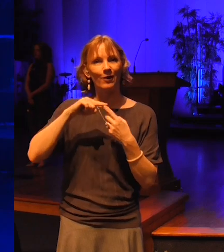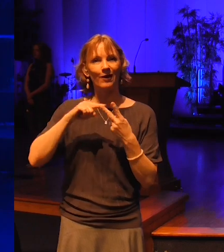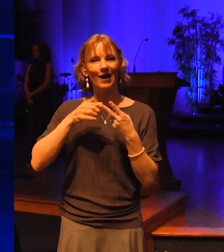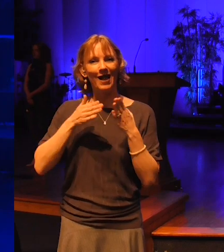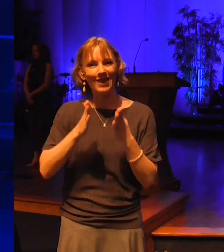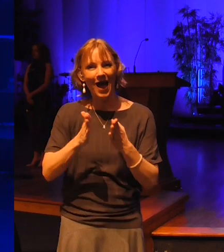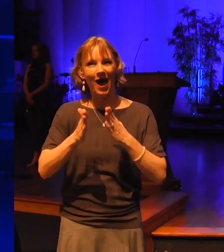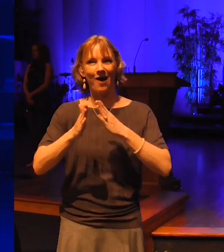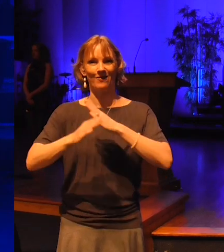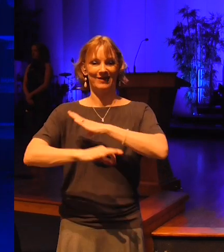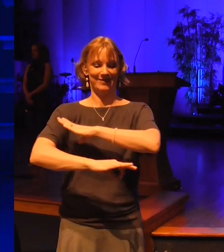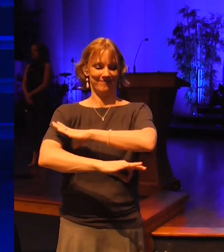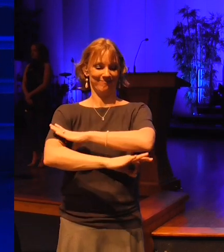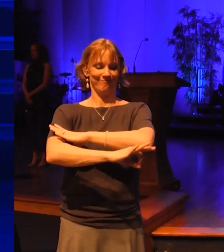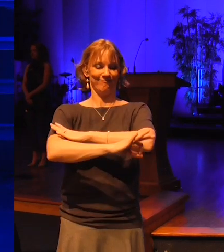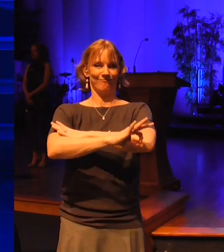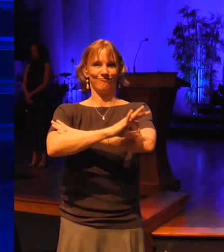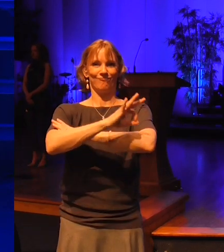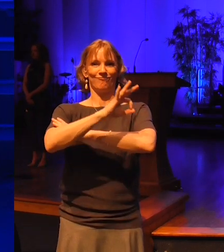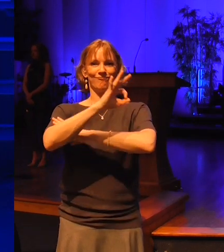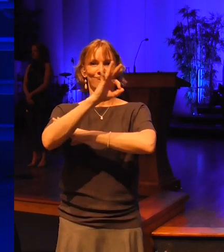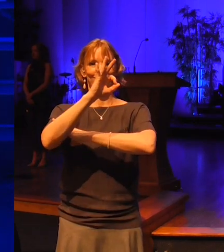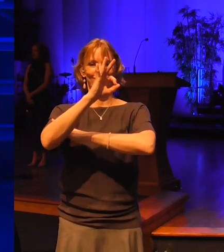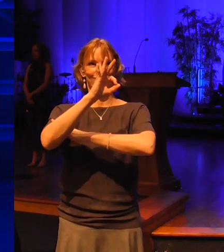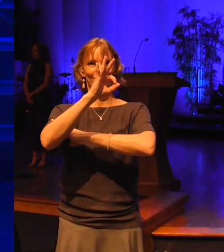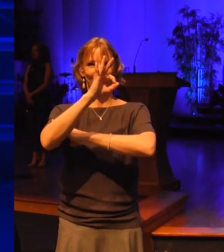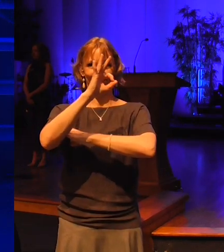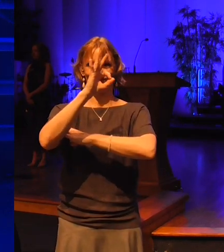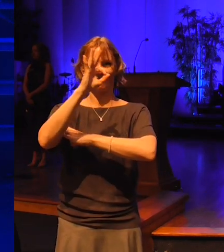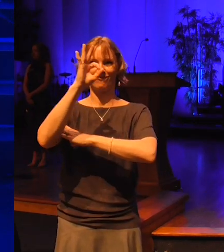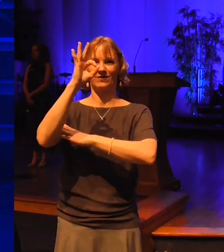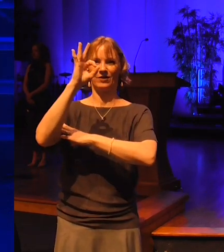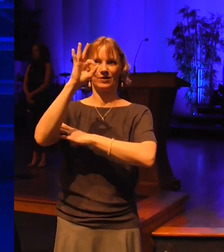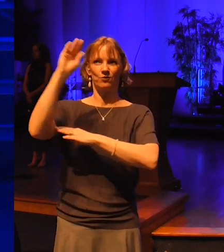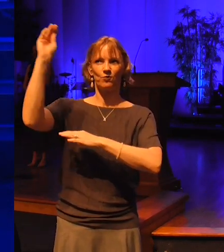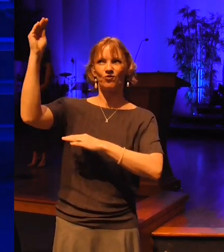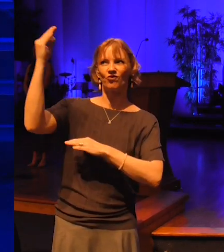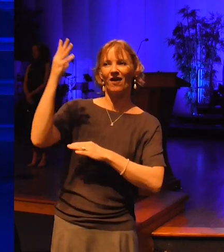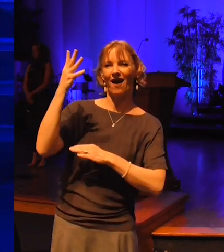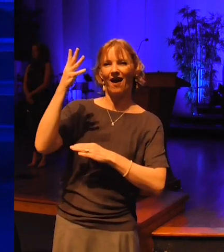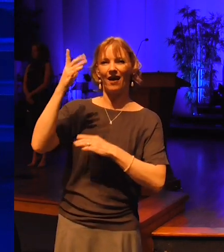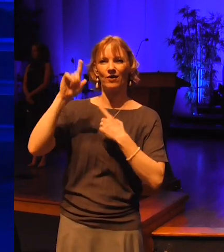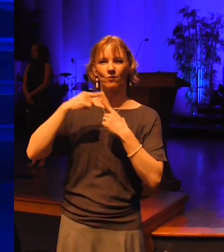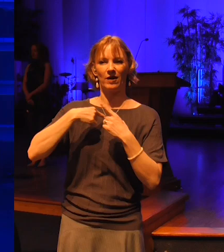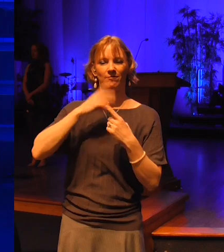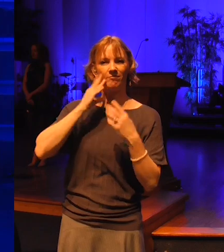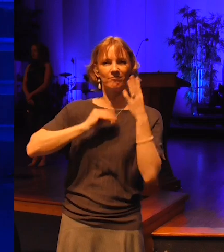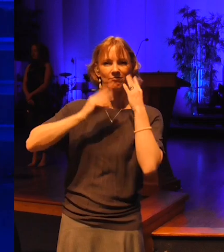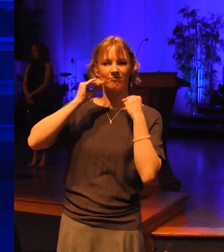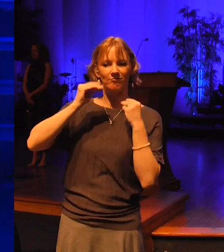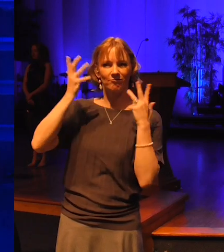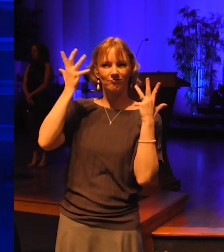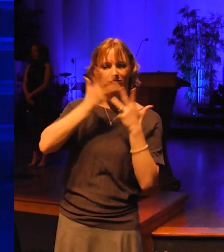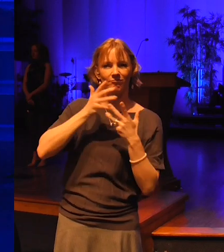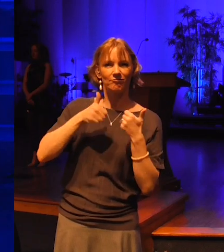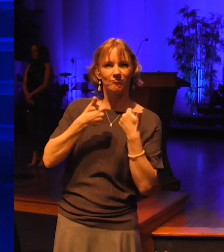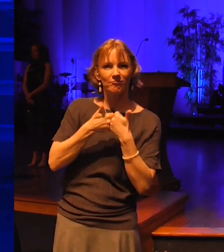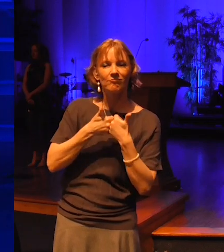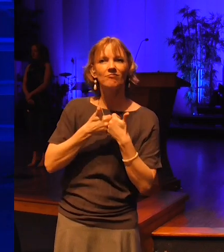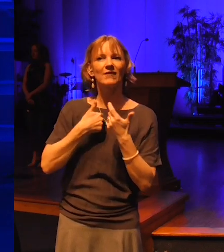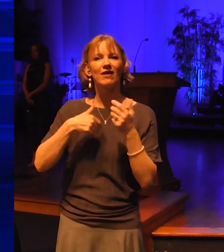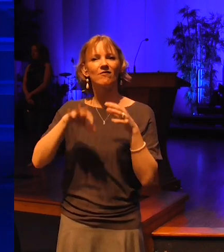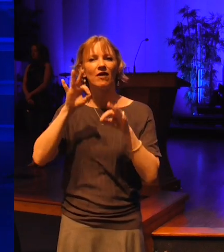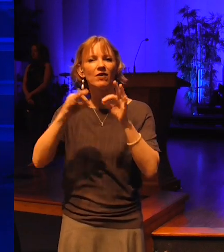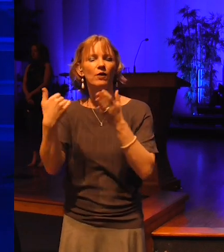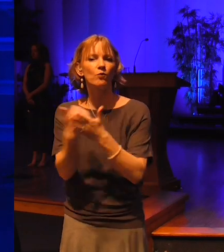our lives to shine in those dark places to reveal to us newfound thoughts and understandings to move